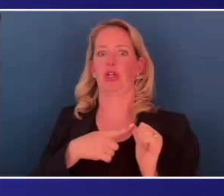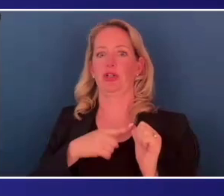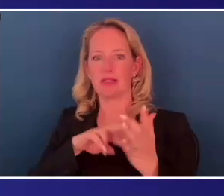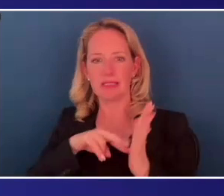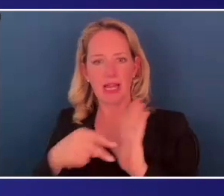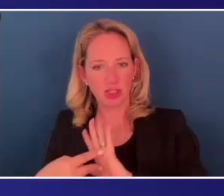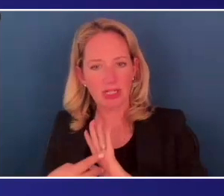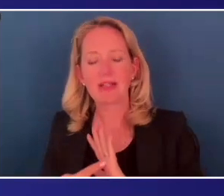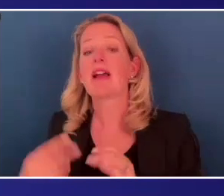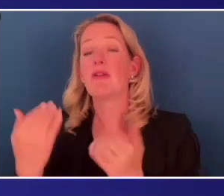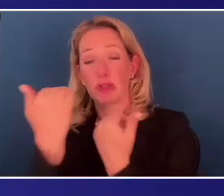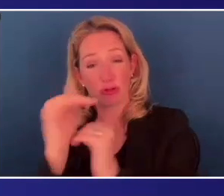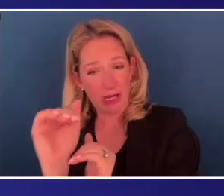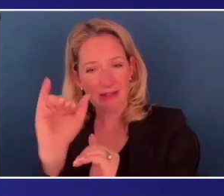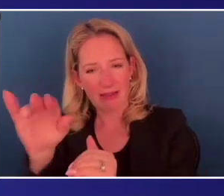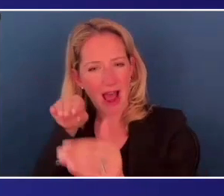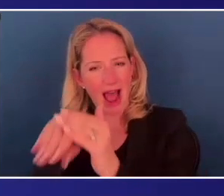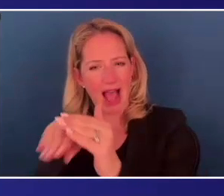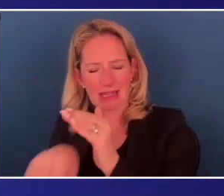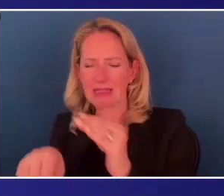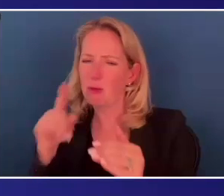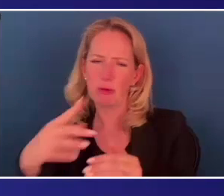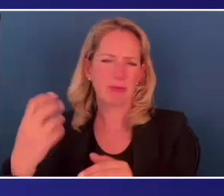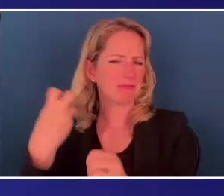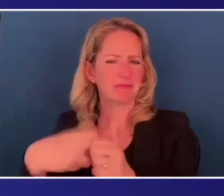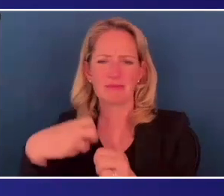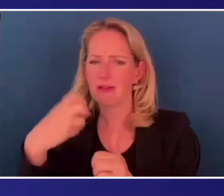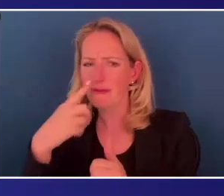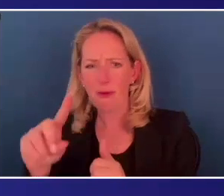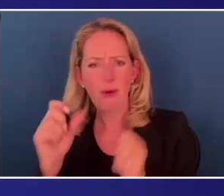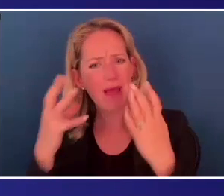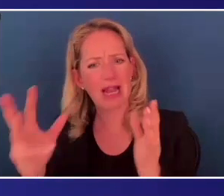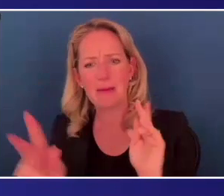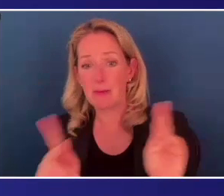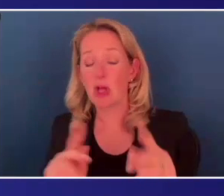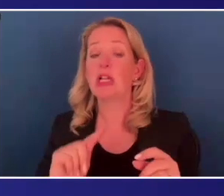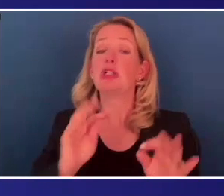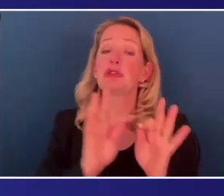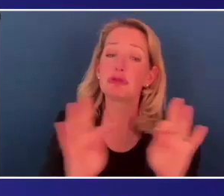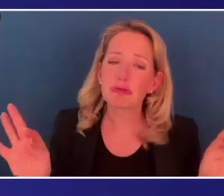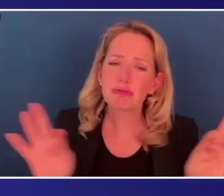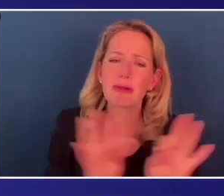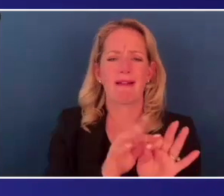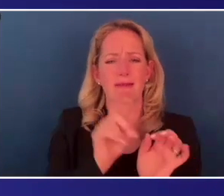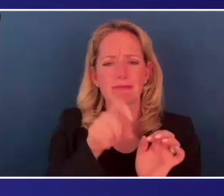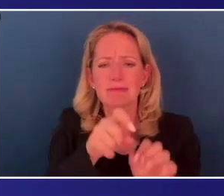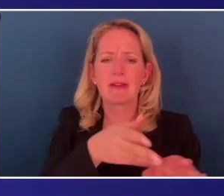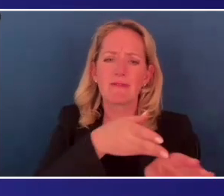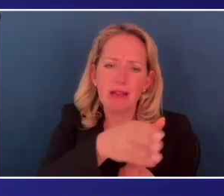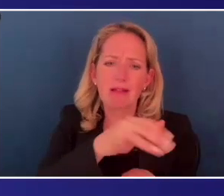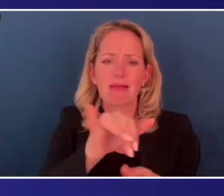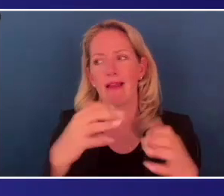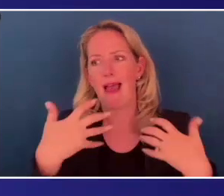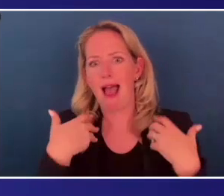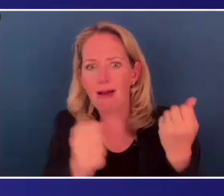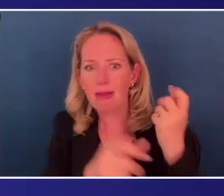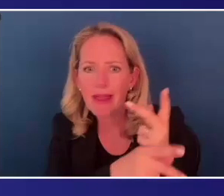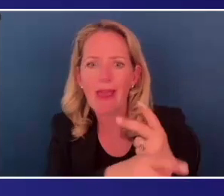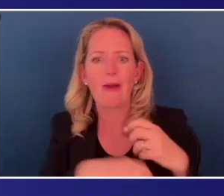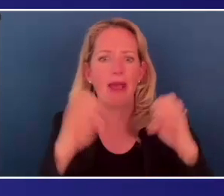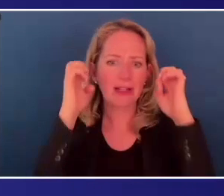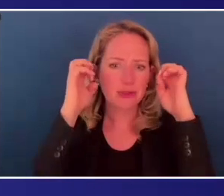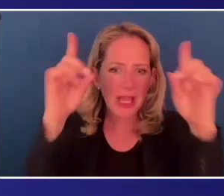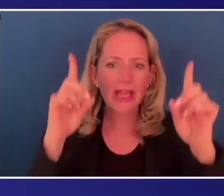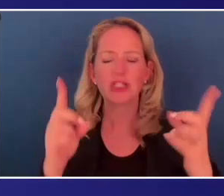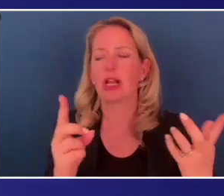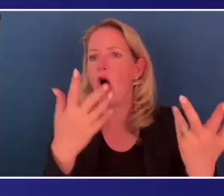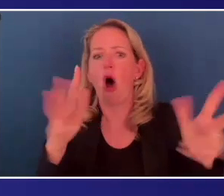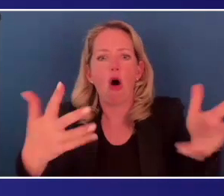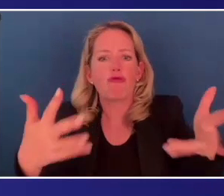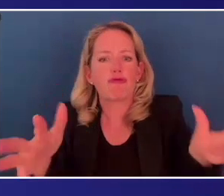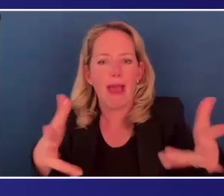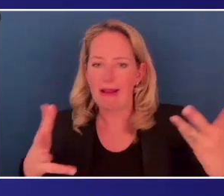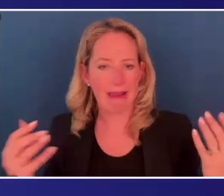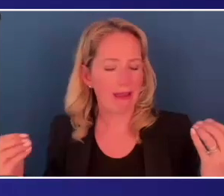Critical fields like health care and education are already facing severe workforce shortages, making loan forgiveness harder to access would only deepen these challenges.